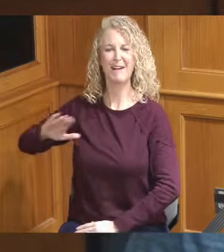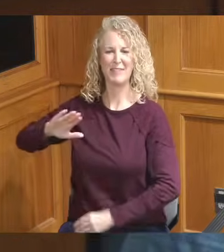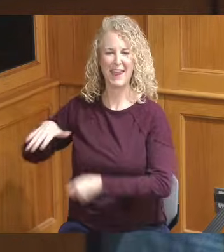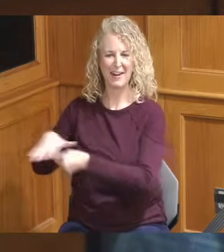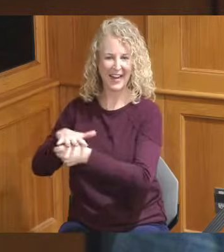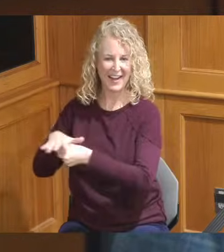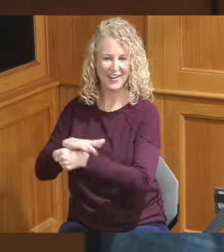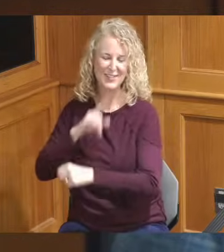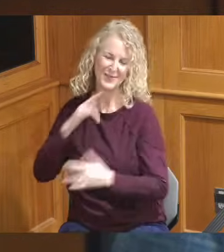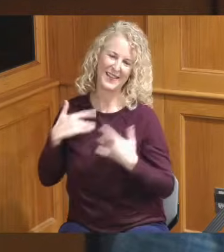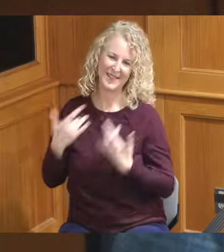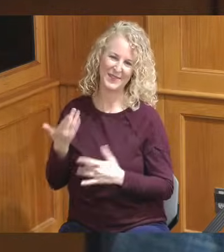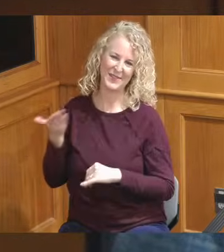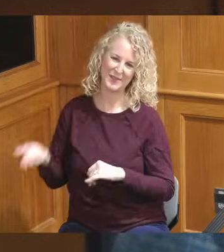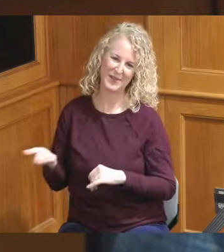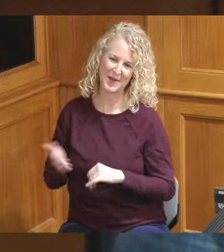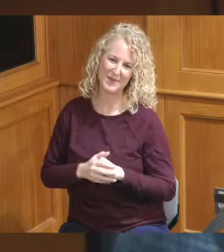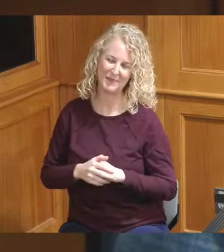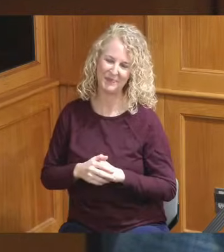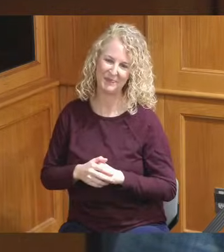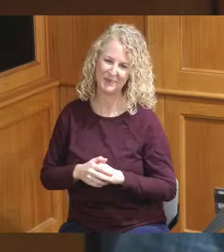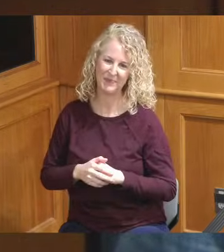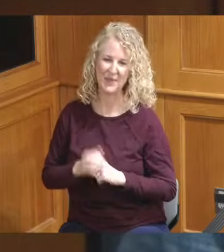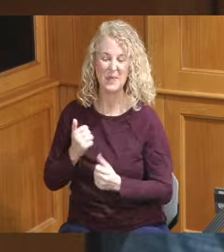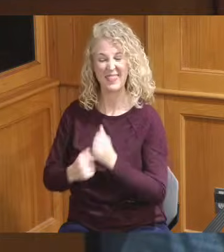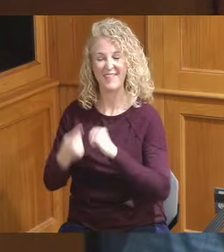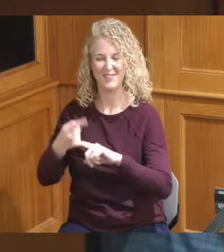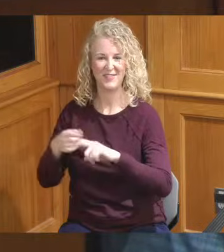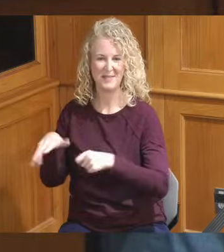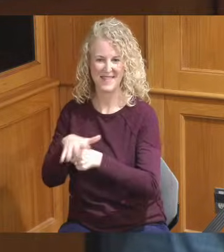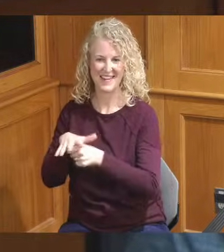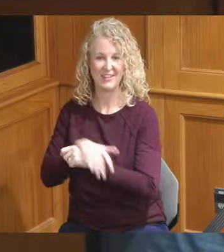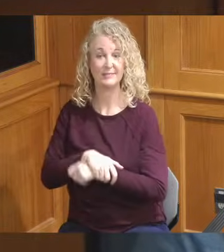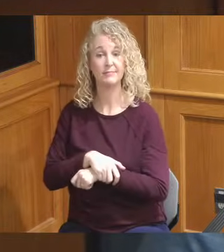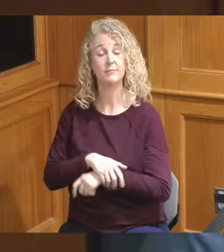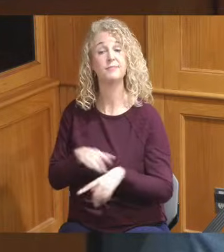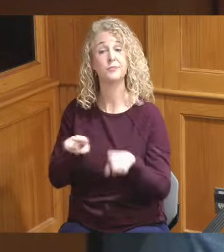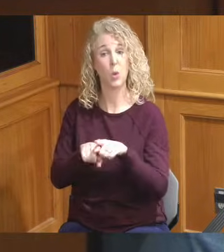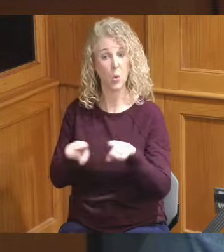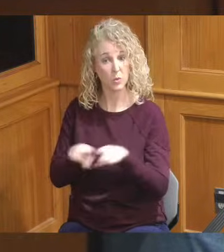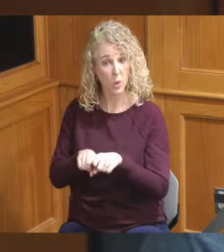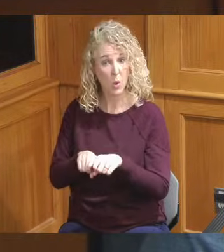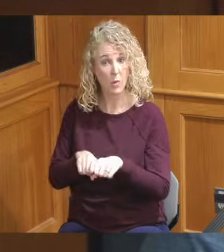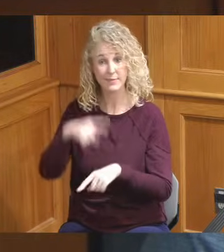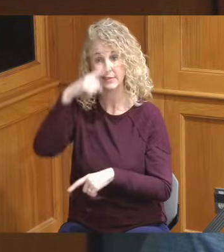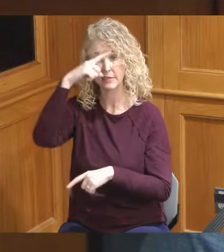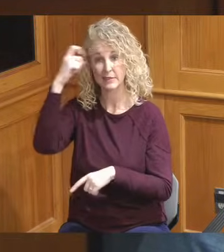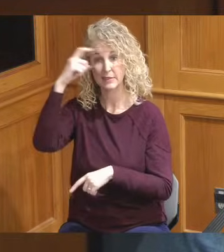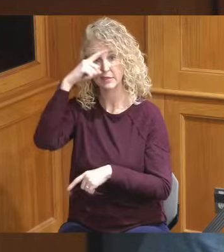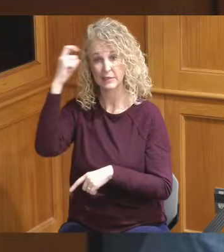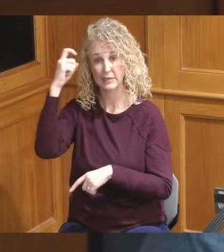glad to be out there with all the residents out there. also went to the summer must music